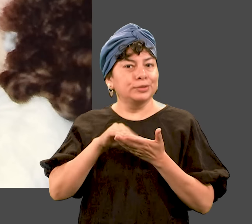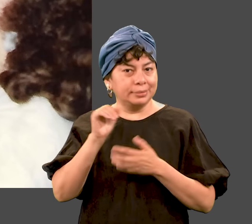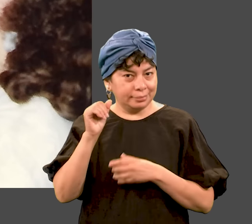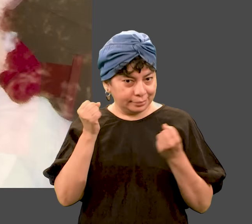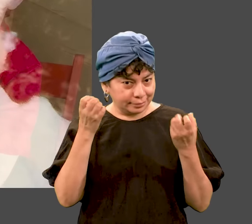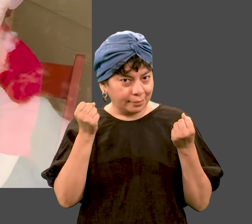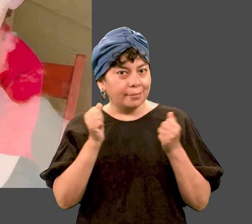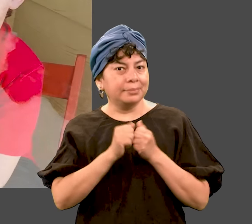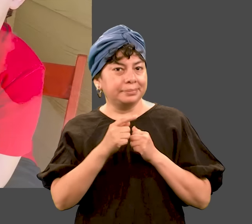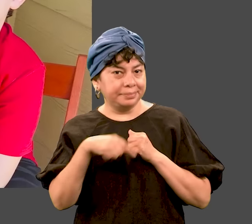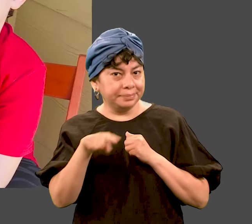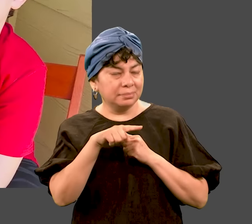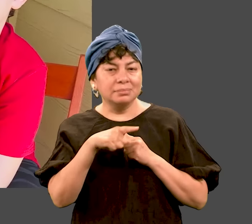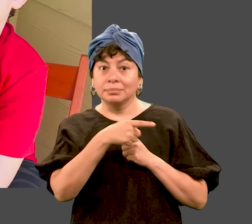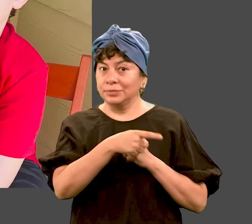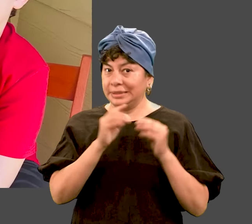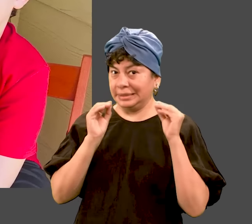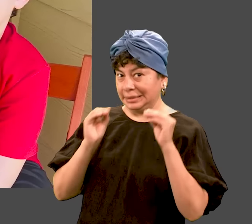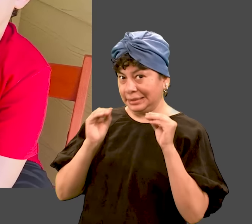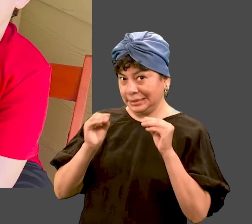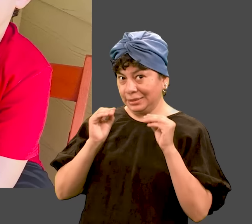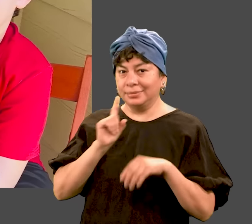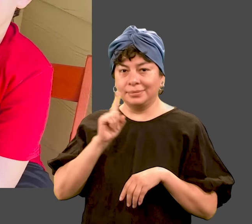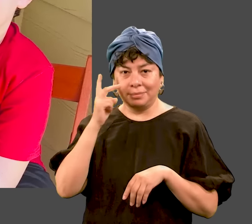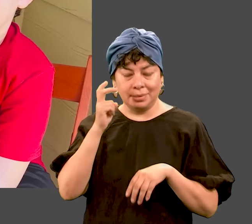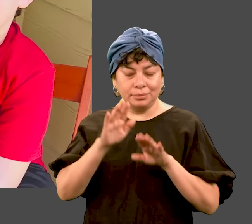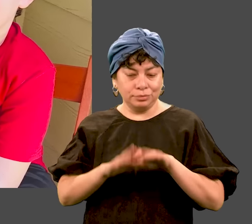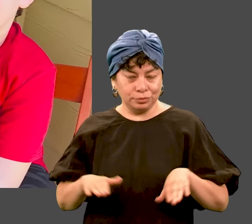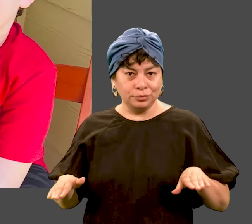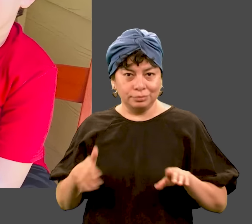She is a Protactile instructor for DeafBlind children and their families.